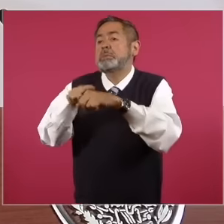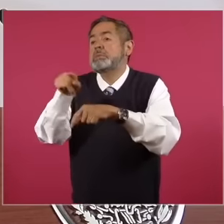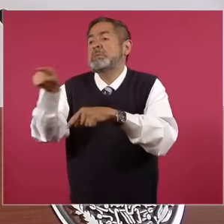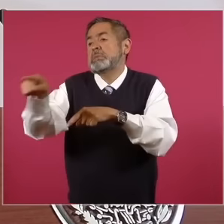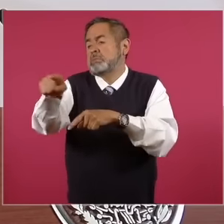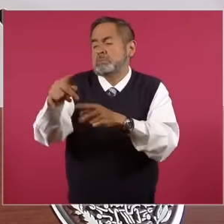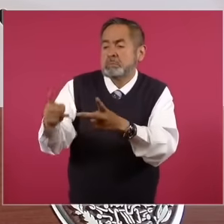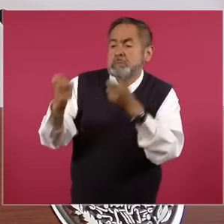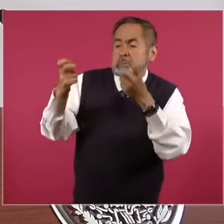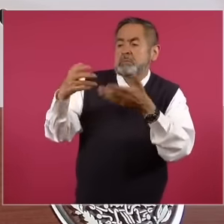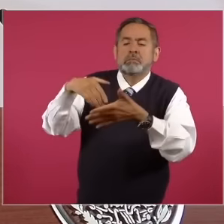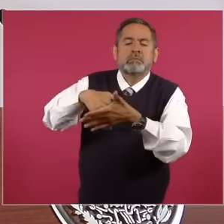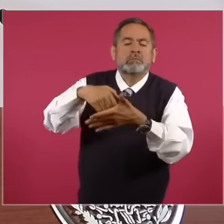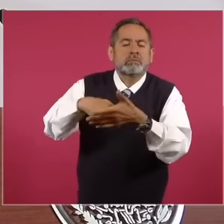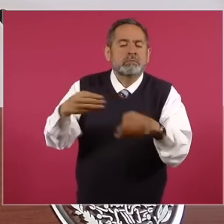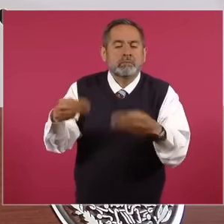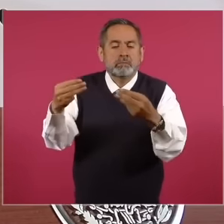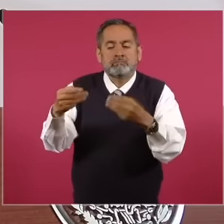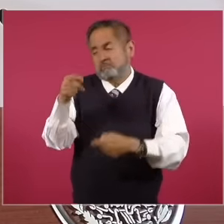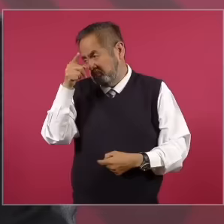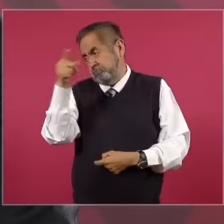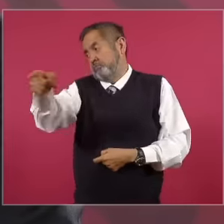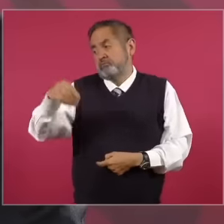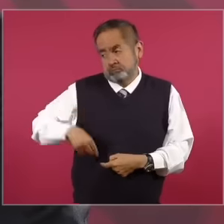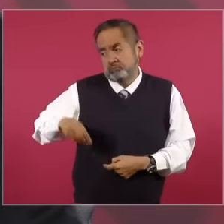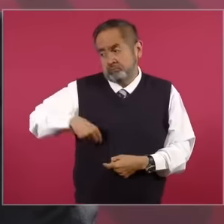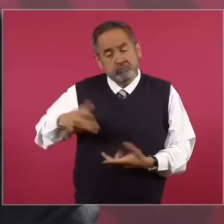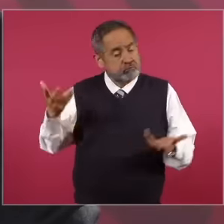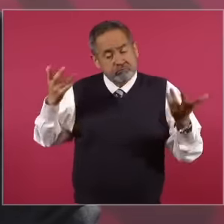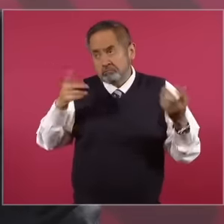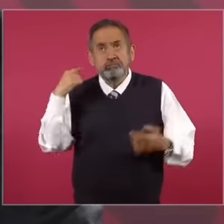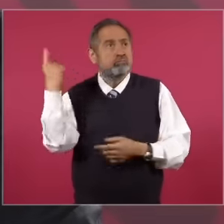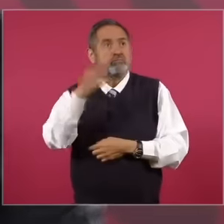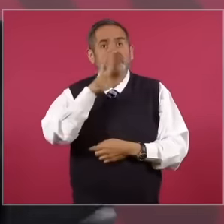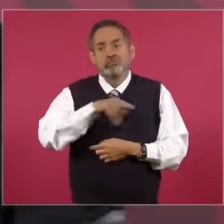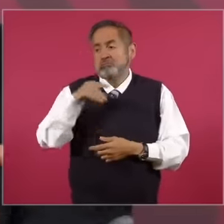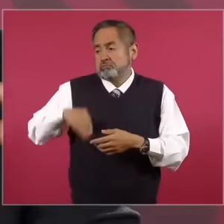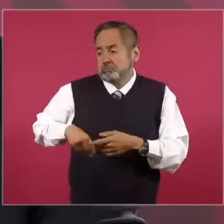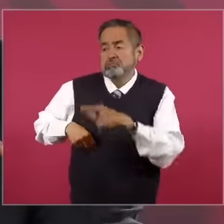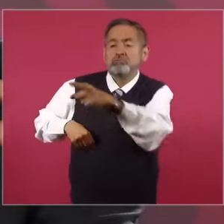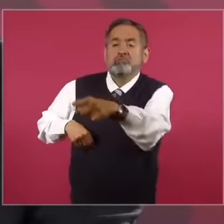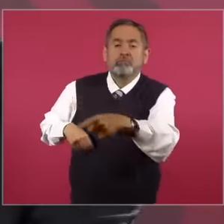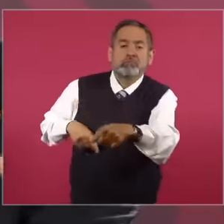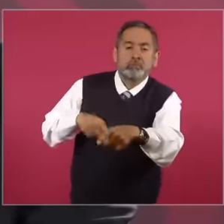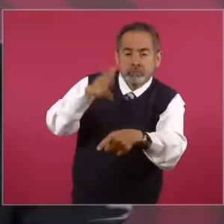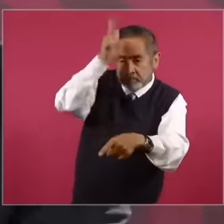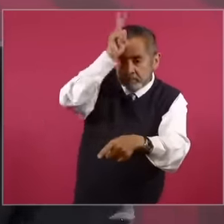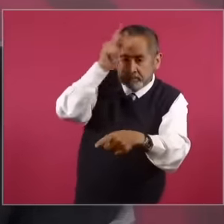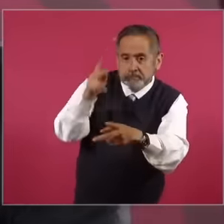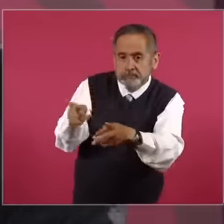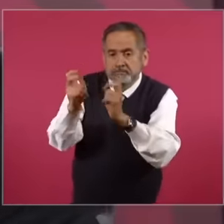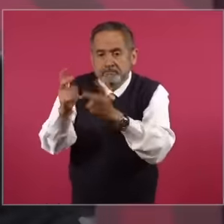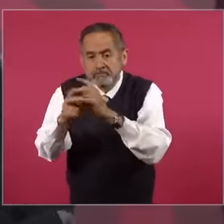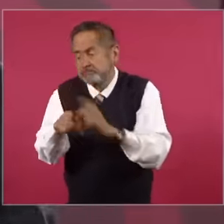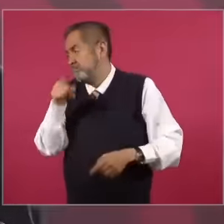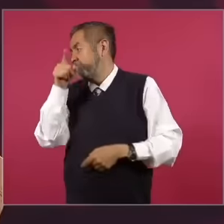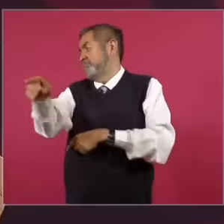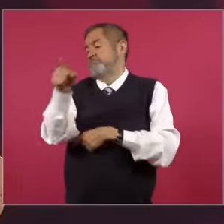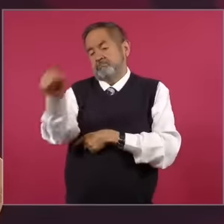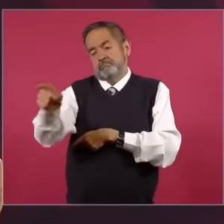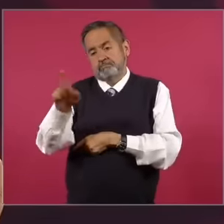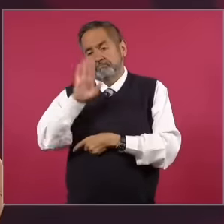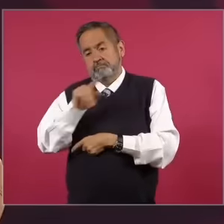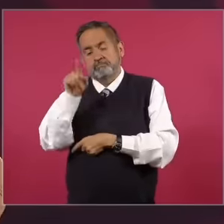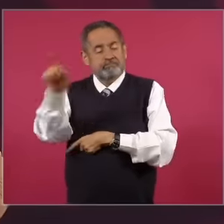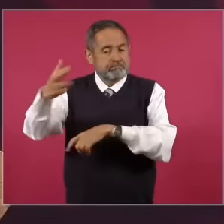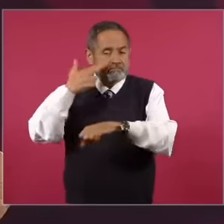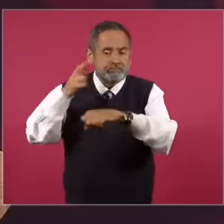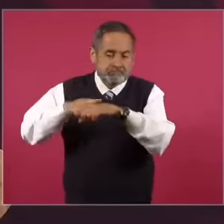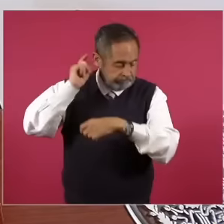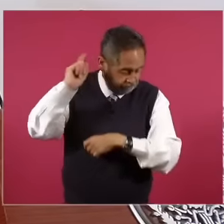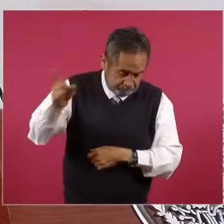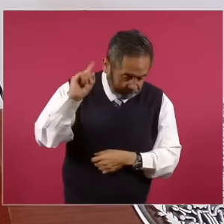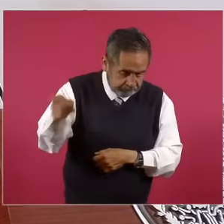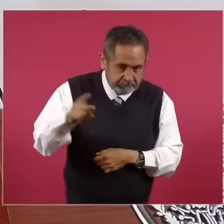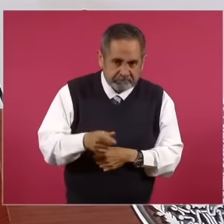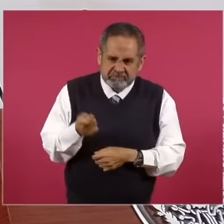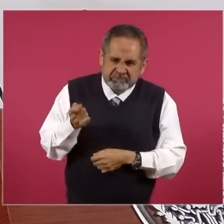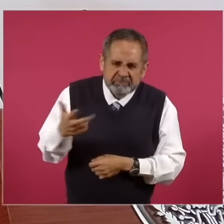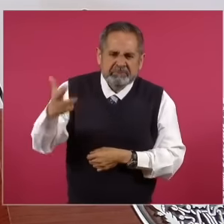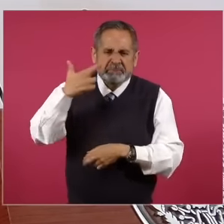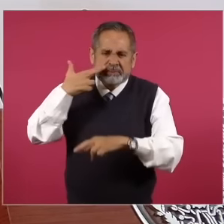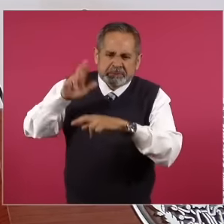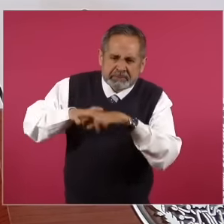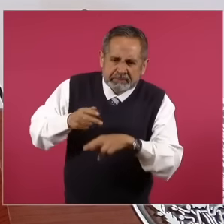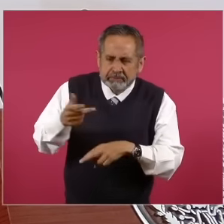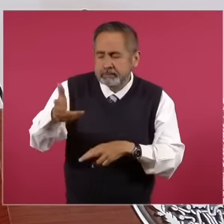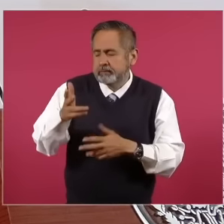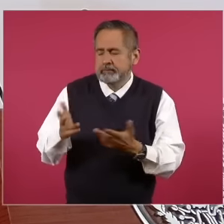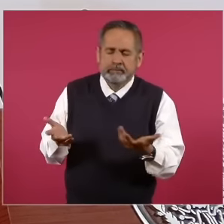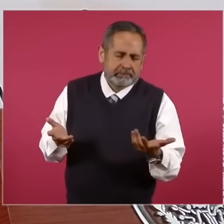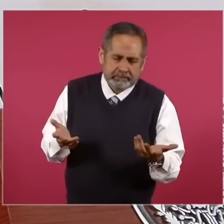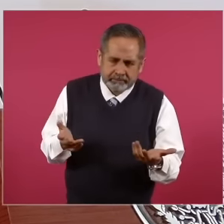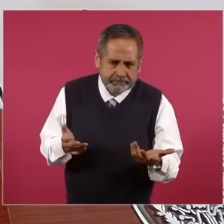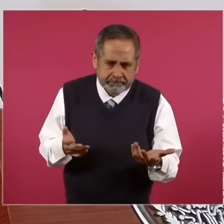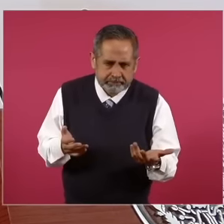bag in the market or the ones who stole a chicken a turkey this is a rat and the big